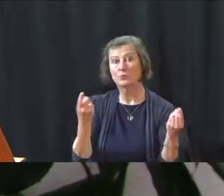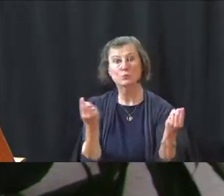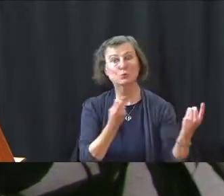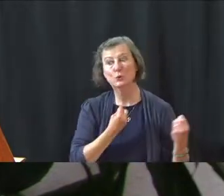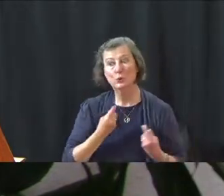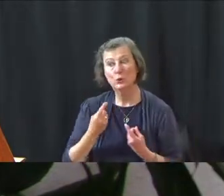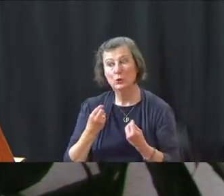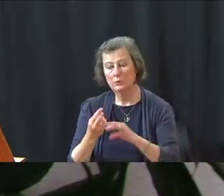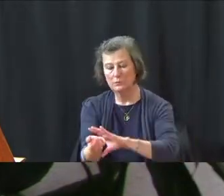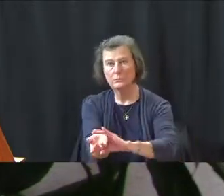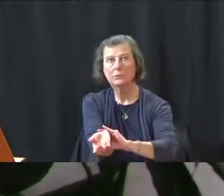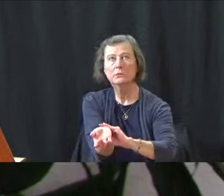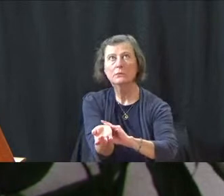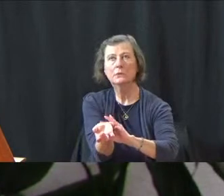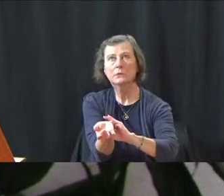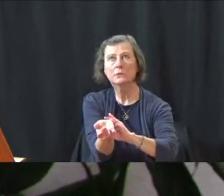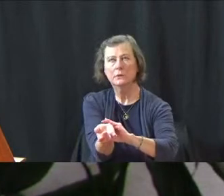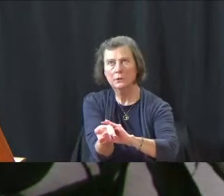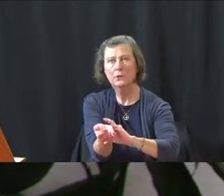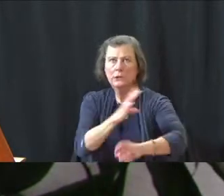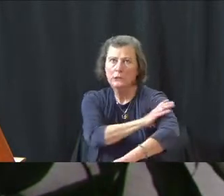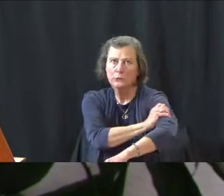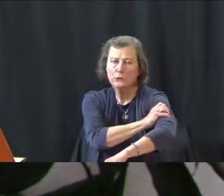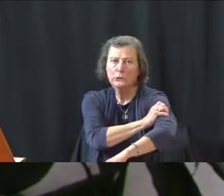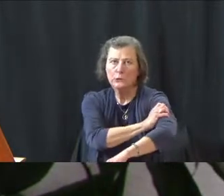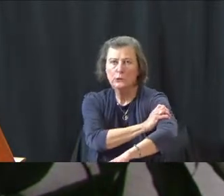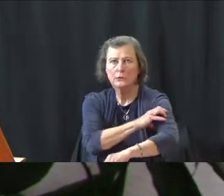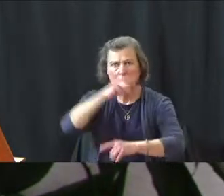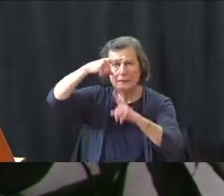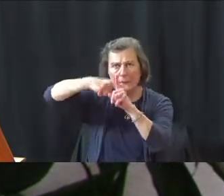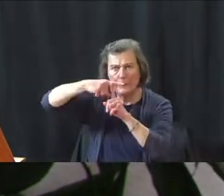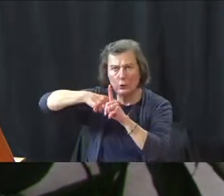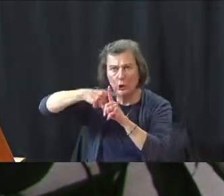Check my blood pressure and my temperature.